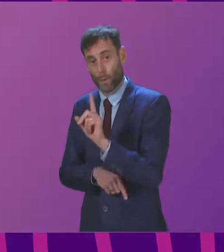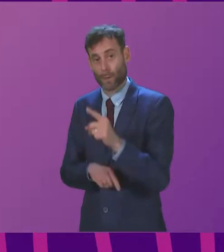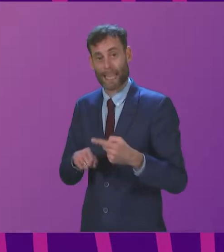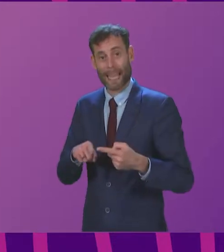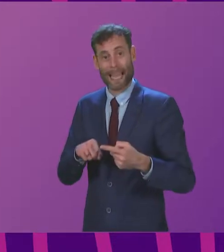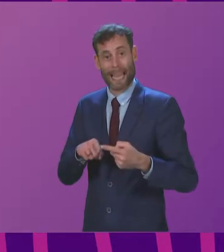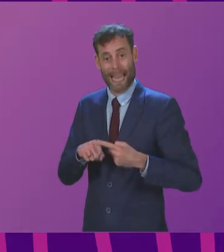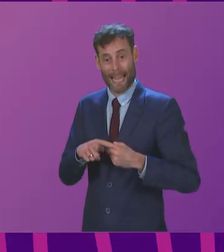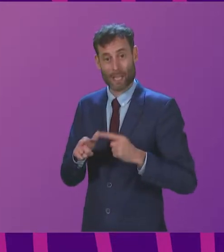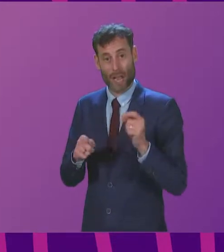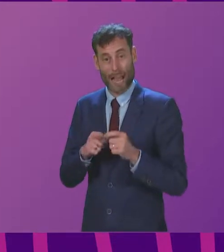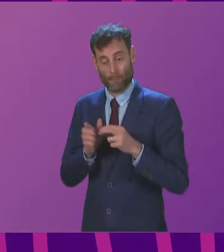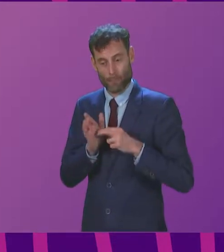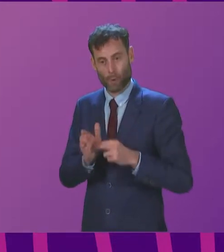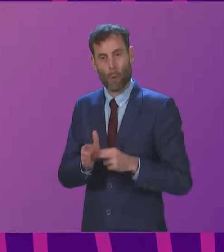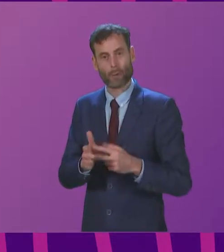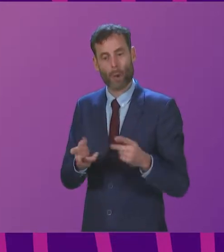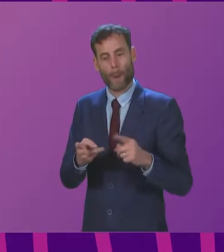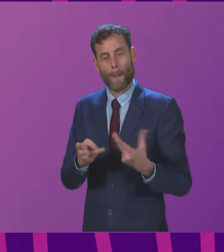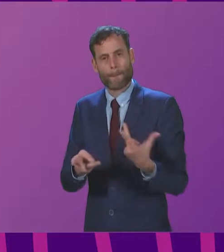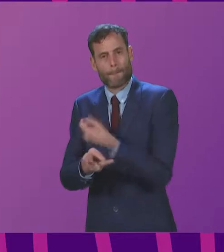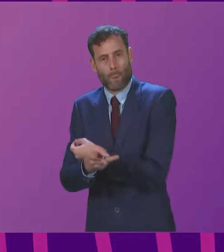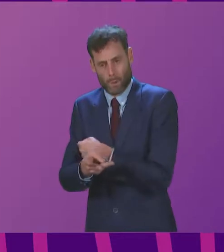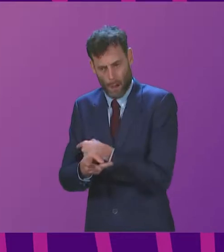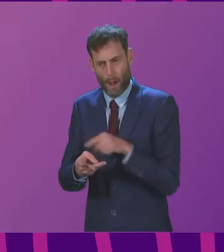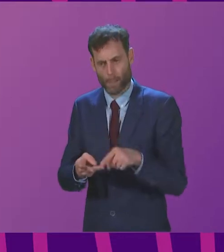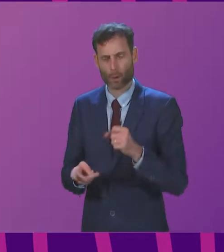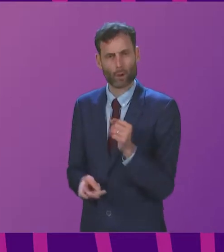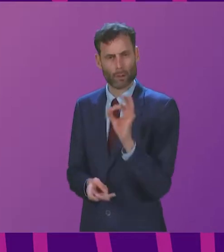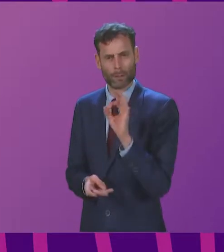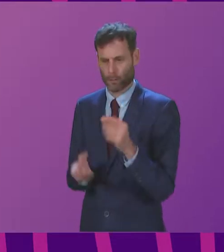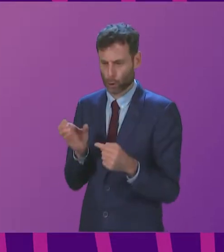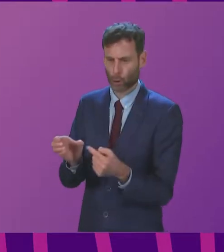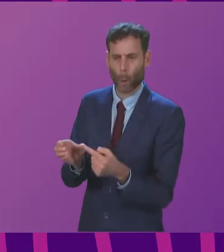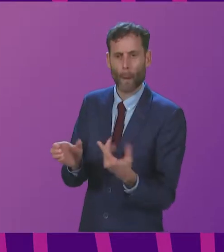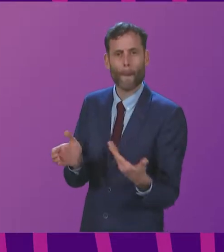booster scheme and that the Scottish one does not. This is a really frustrating place to work.